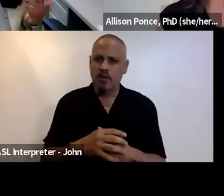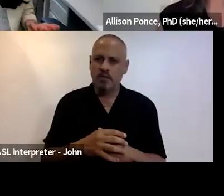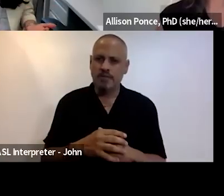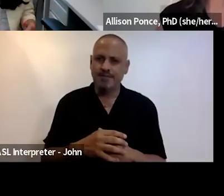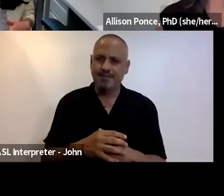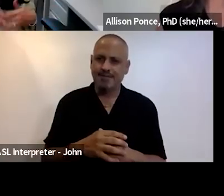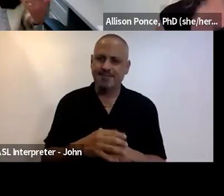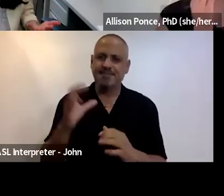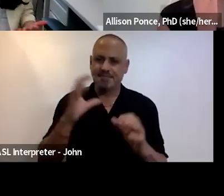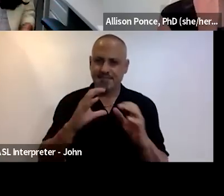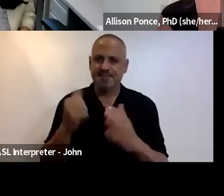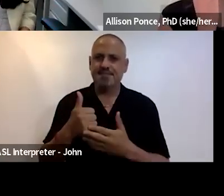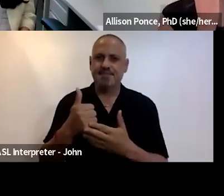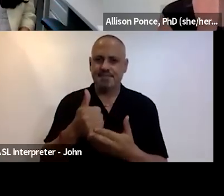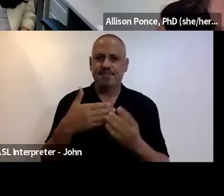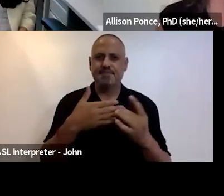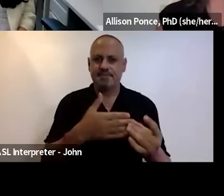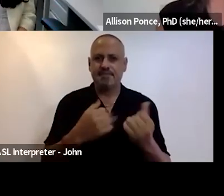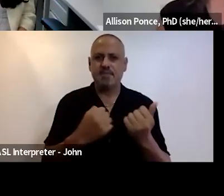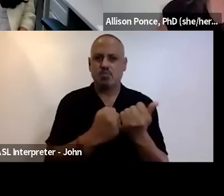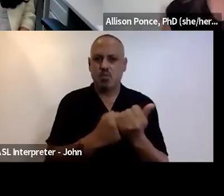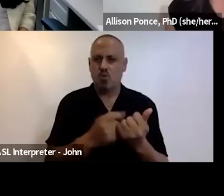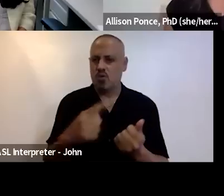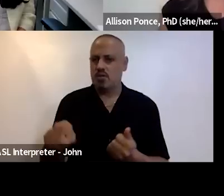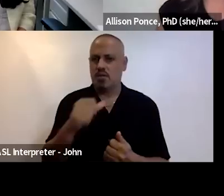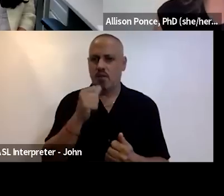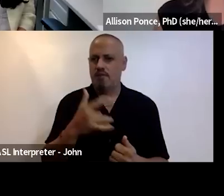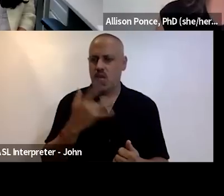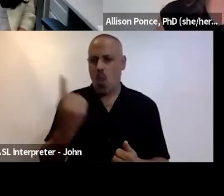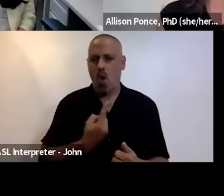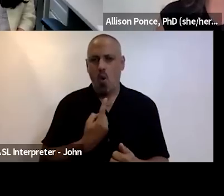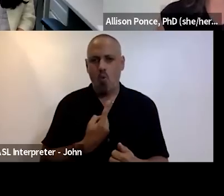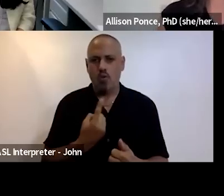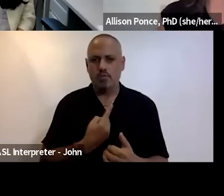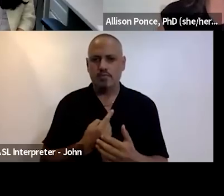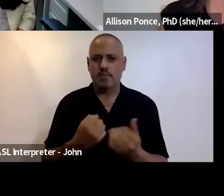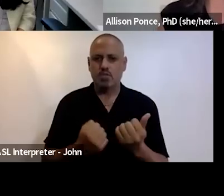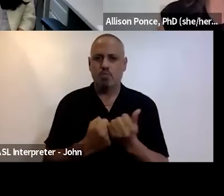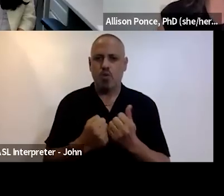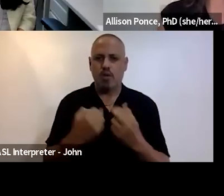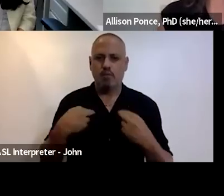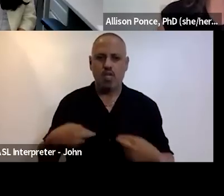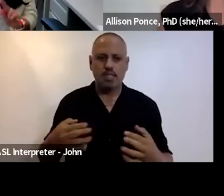seek guidance, have support, so they don't feel alone in supporting the residents.